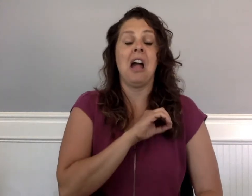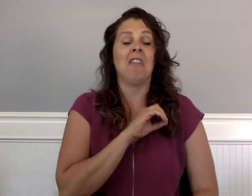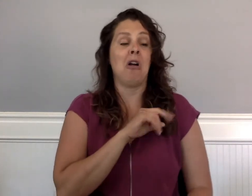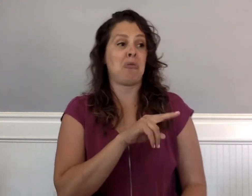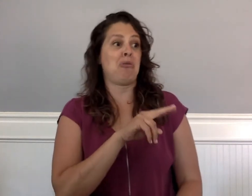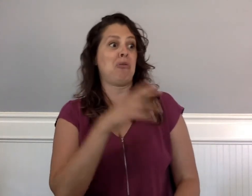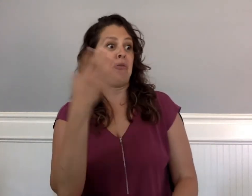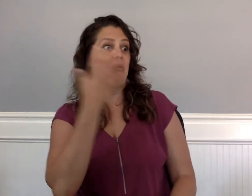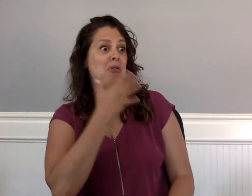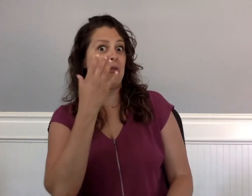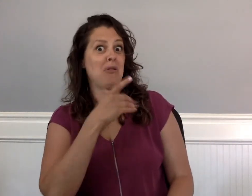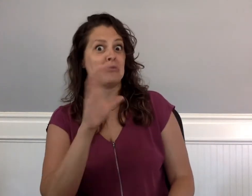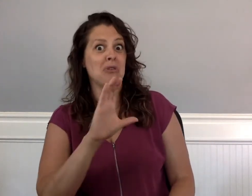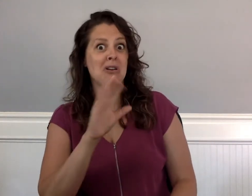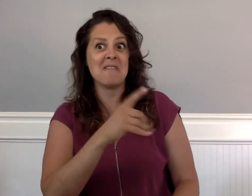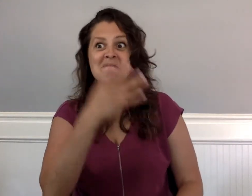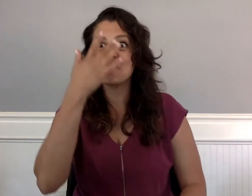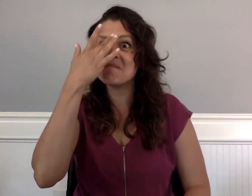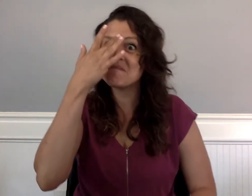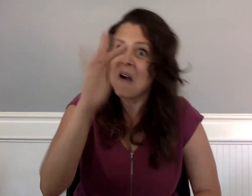“Wow.” Oliver paused on the stone steps.